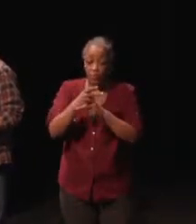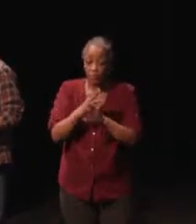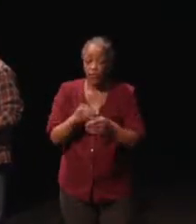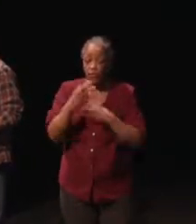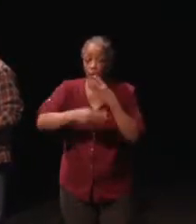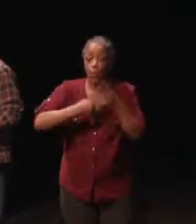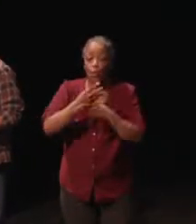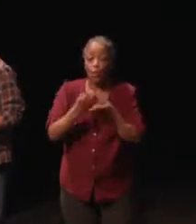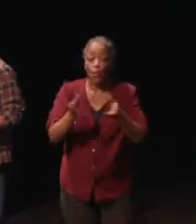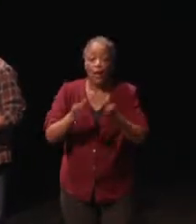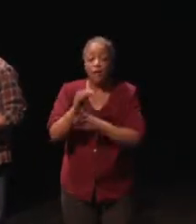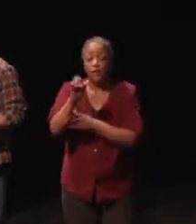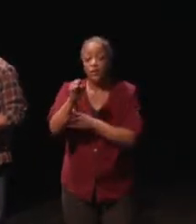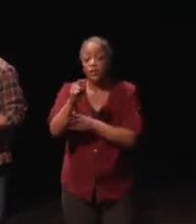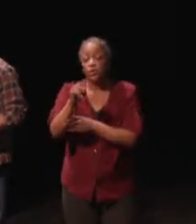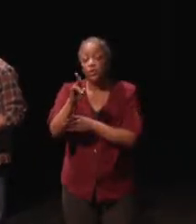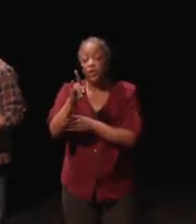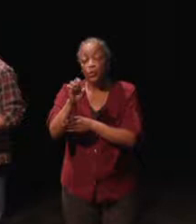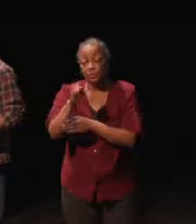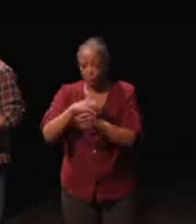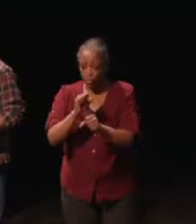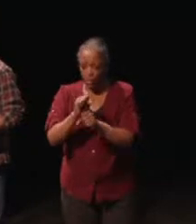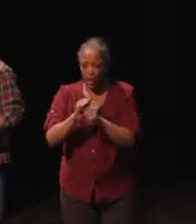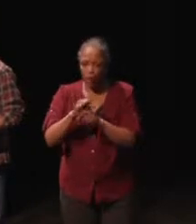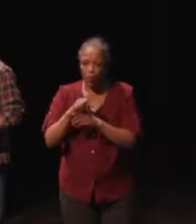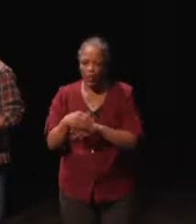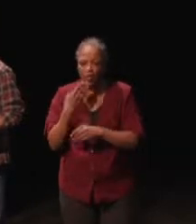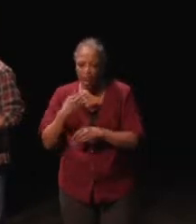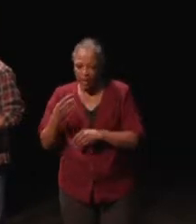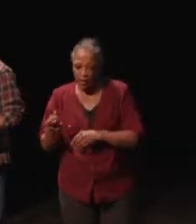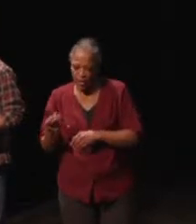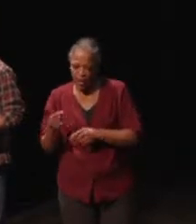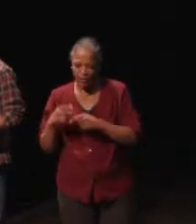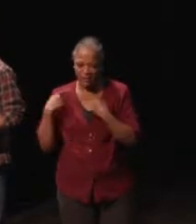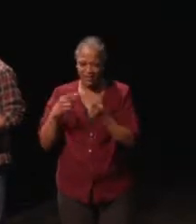I've been working with Naughty Dog since the days of Crash 2,